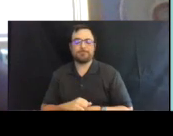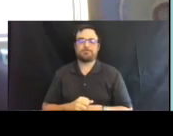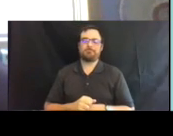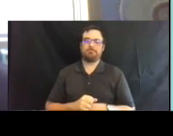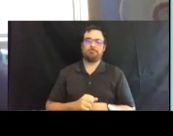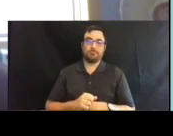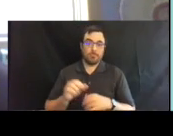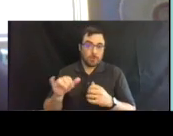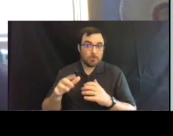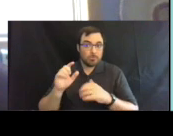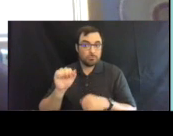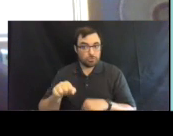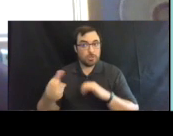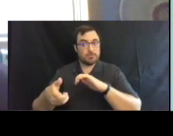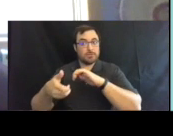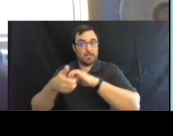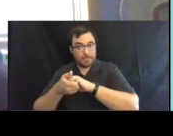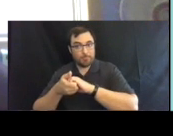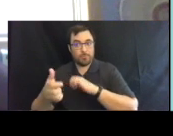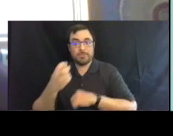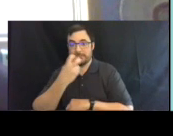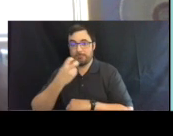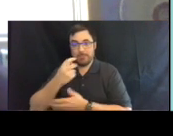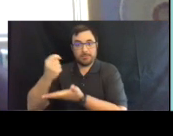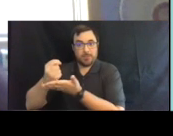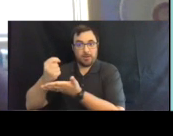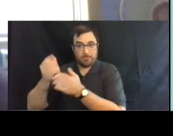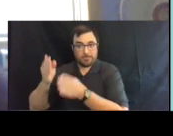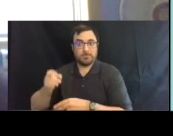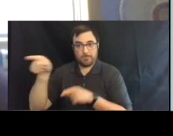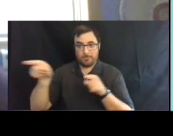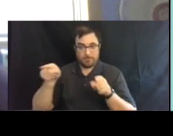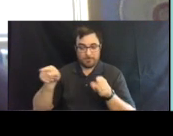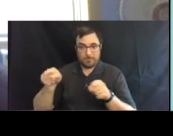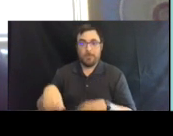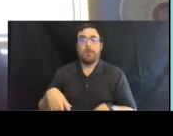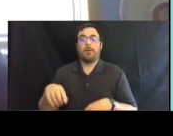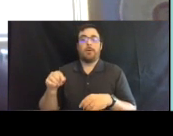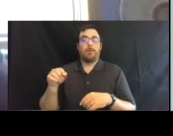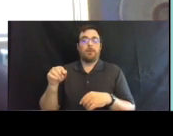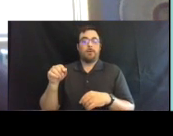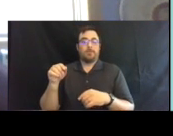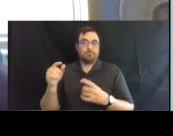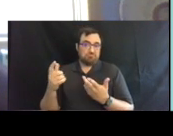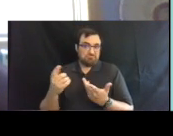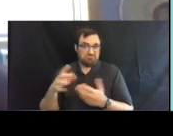pathologist on your team so hopefully the speech pathologist is working on some our tech well find out what they're working on and